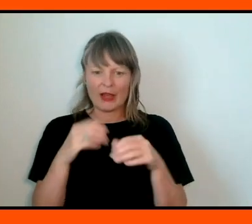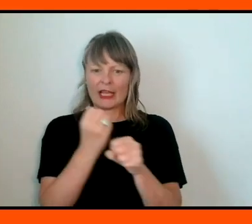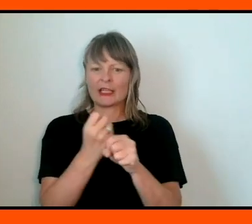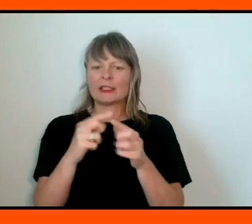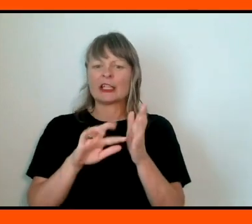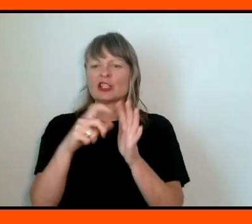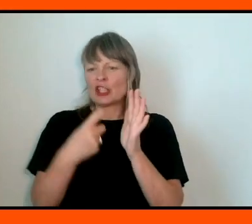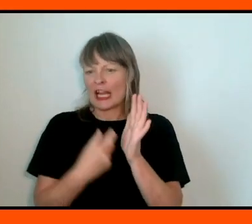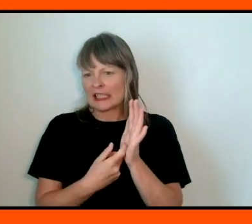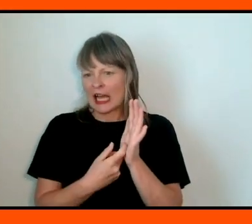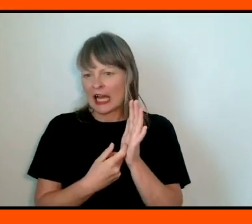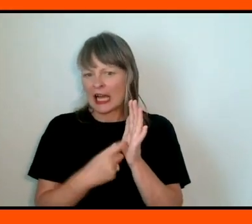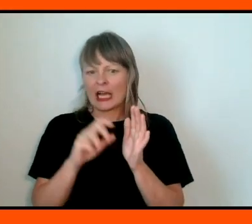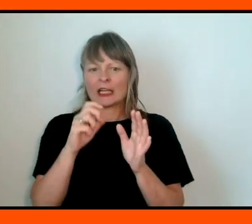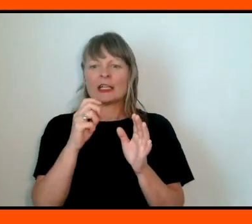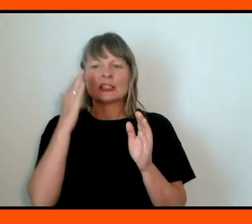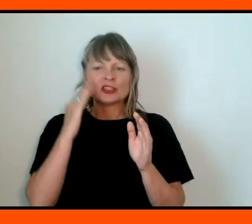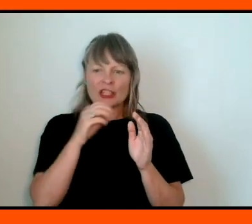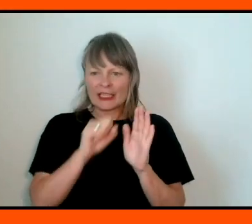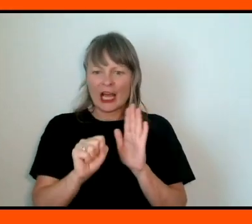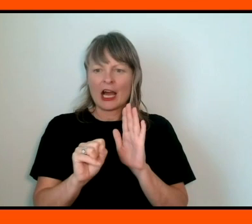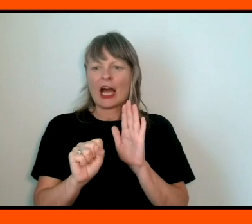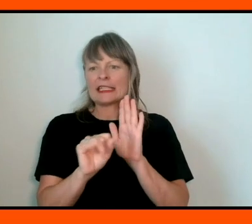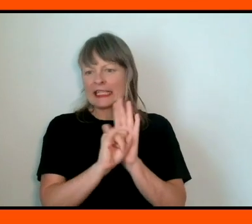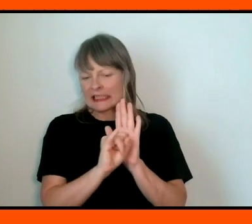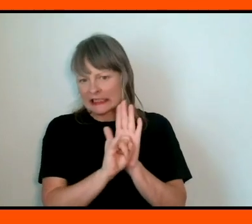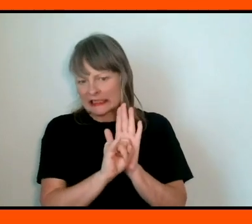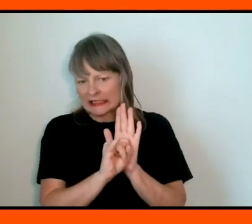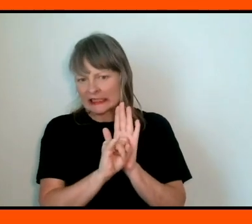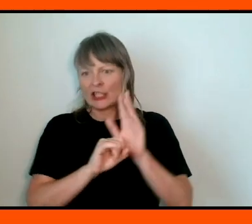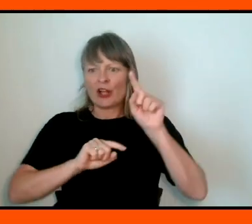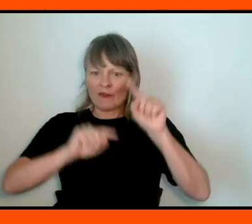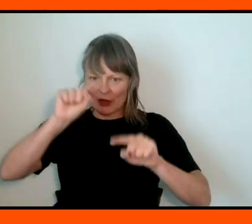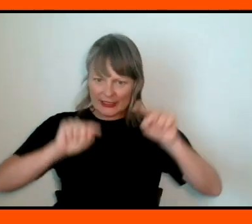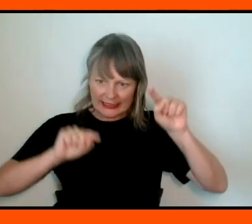and a separate question on gender diversity. I was wondering, Georgia,